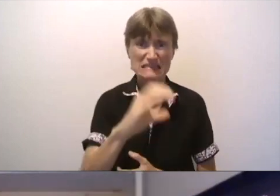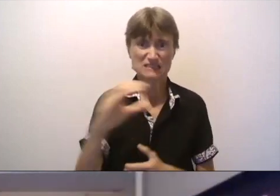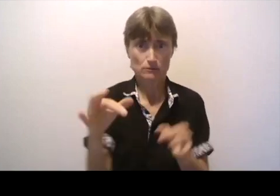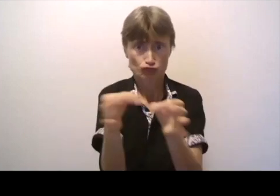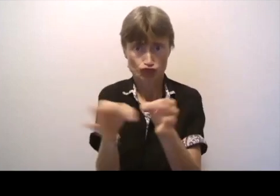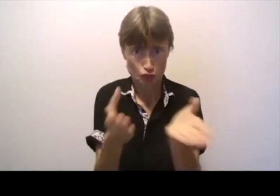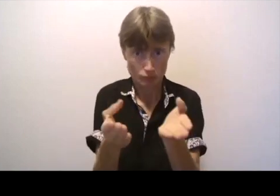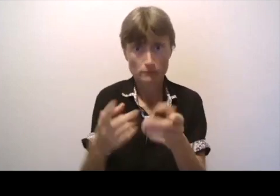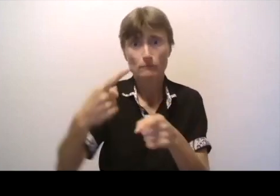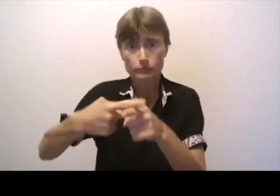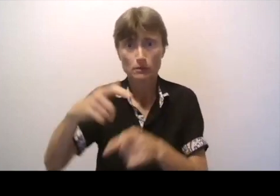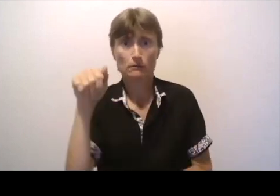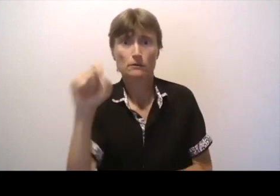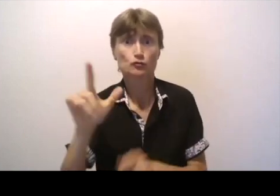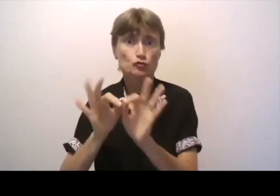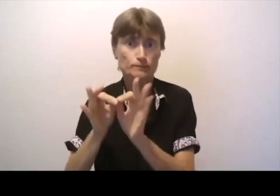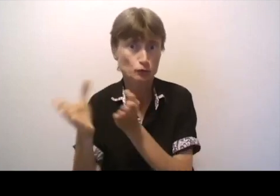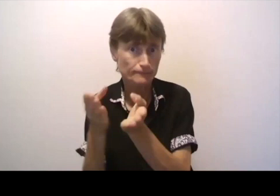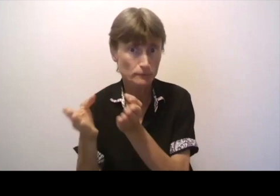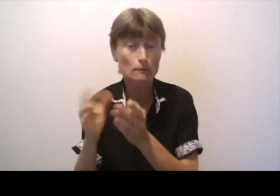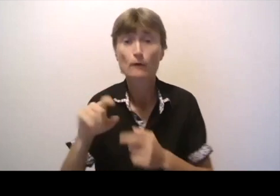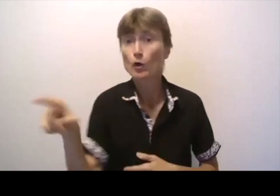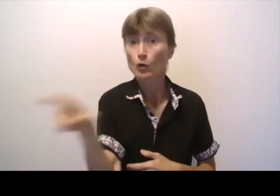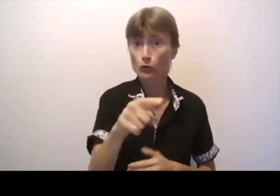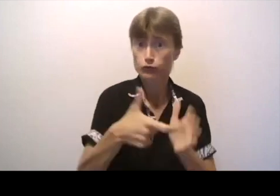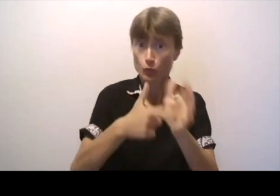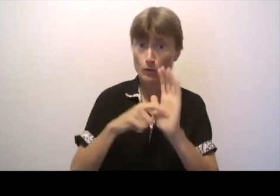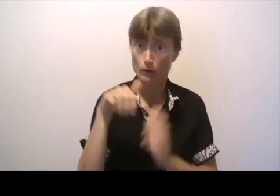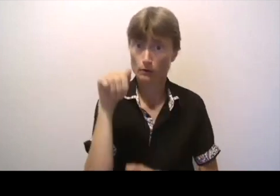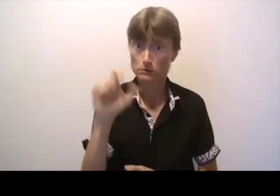in order to follow the asl interpreters and we actually have two of them today